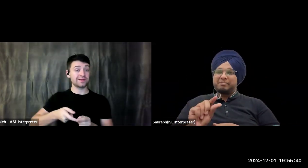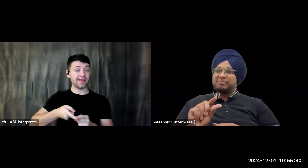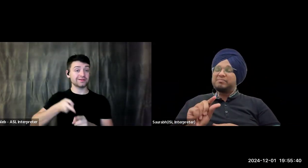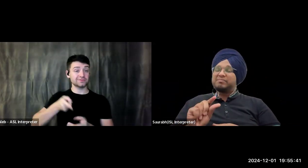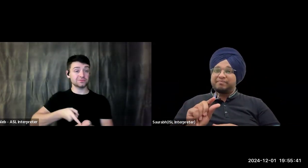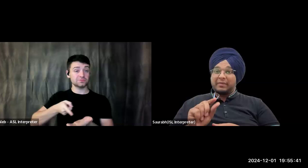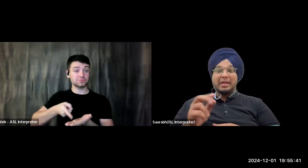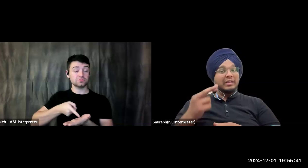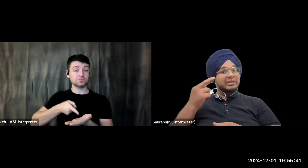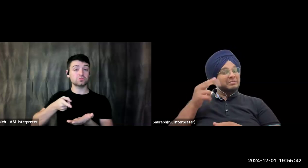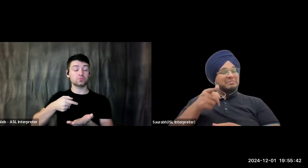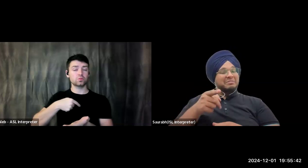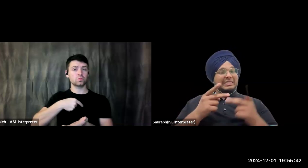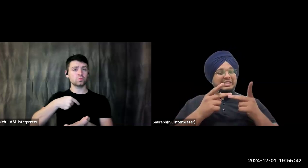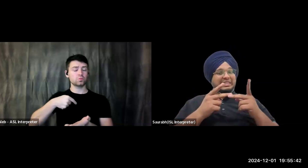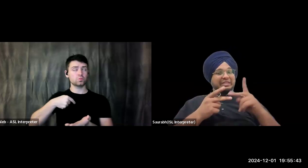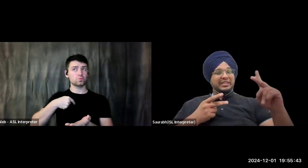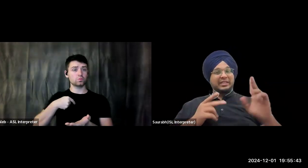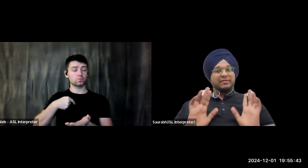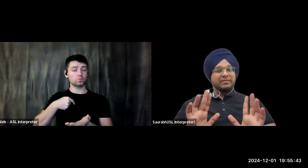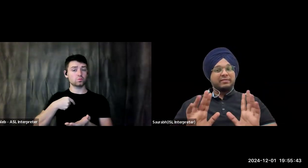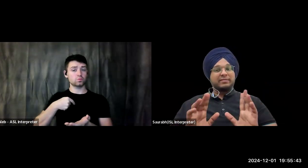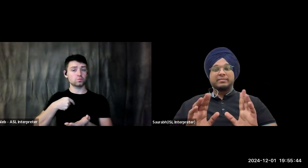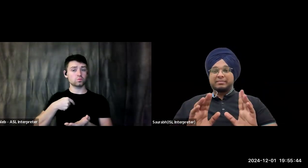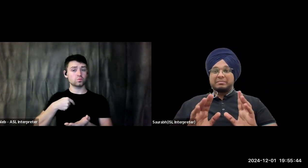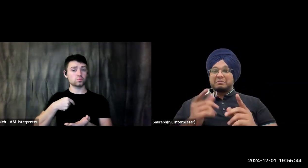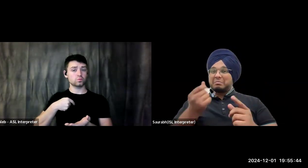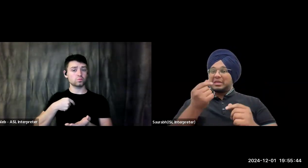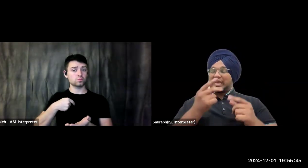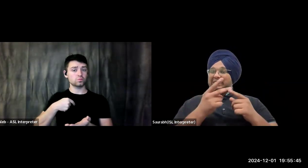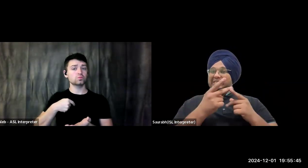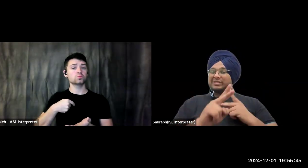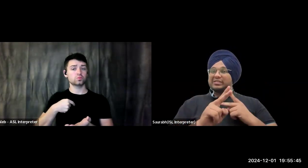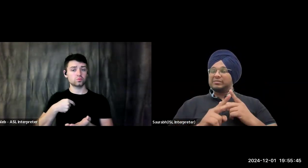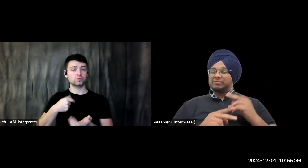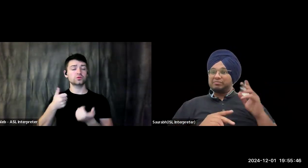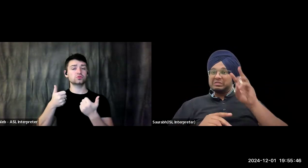So that's the big difference between the pricing.